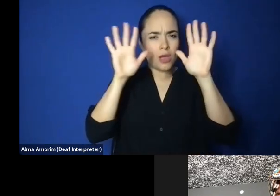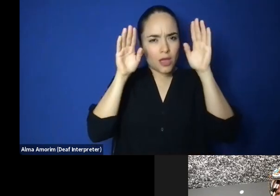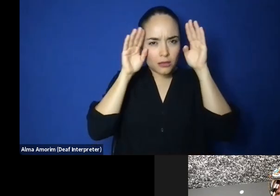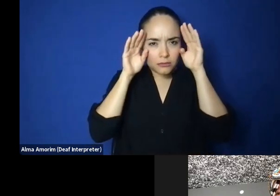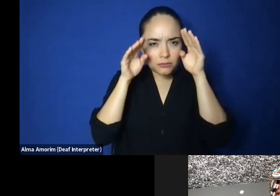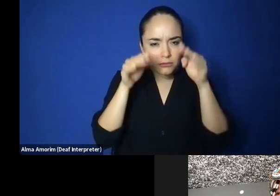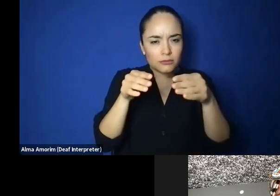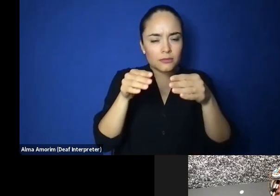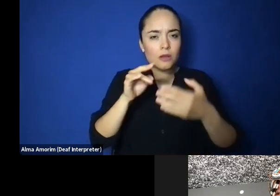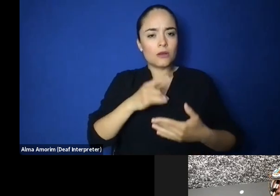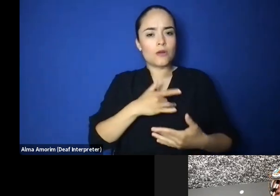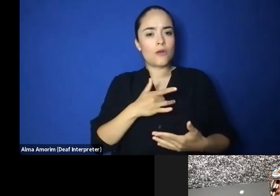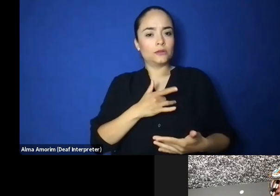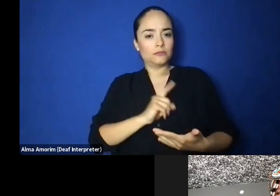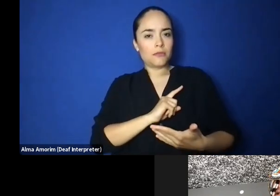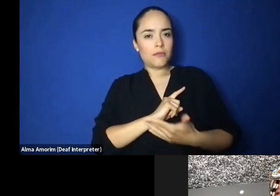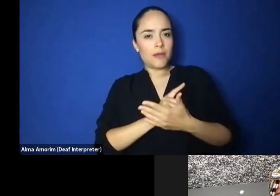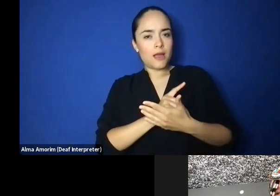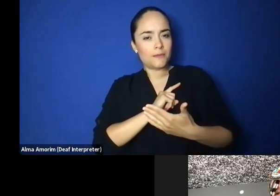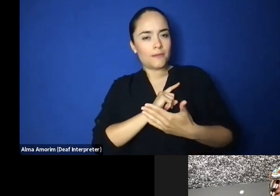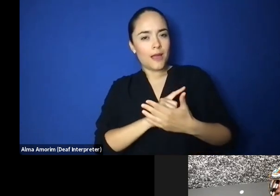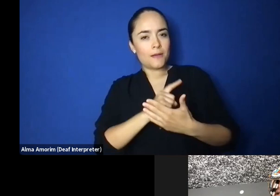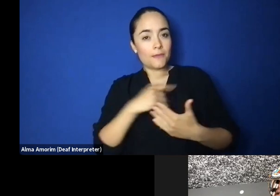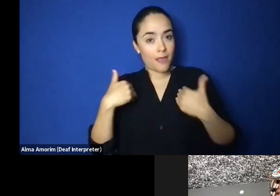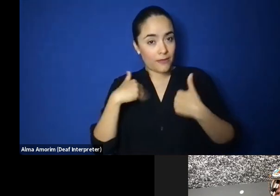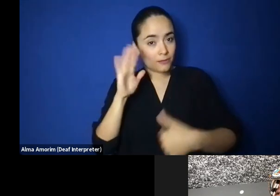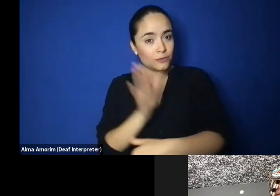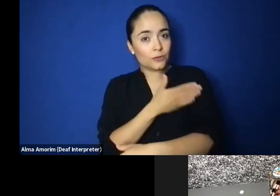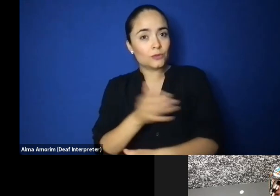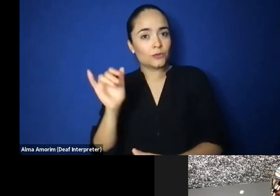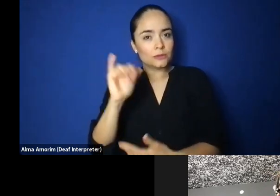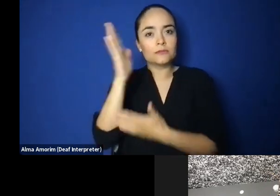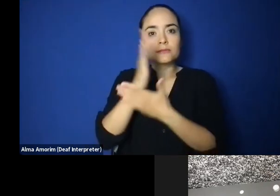for some of our deaf listeners, because we have sign language today, that heartbeat is there for